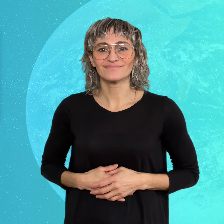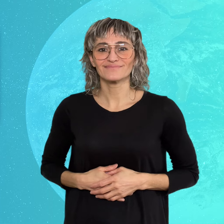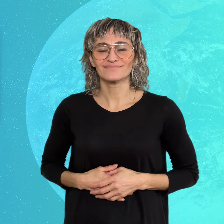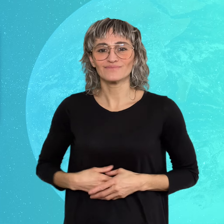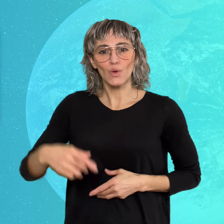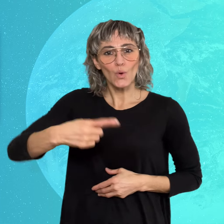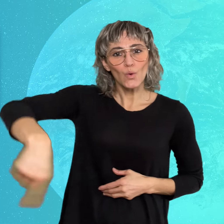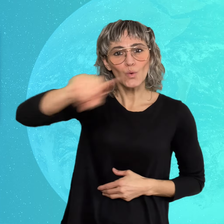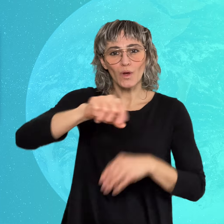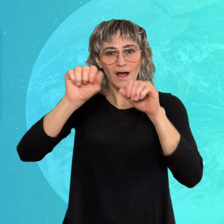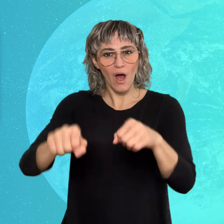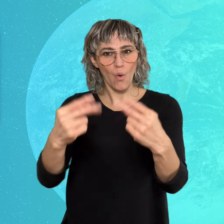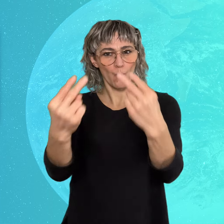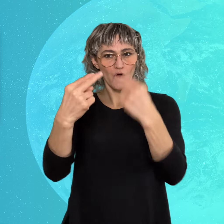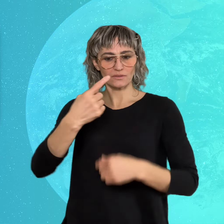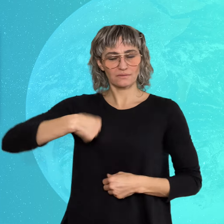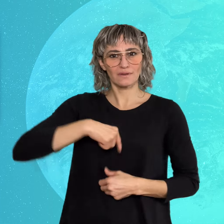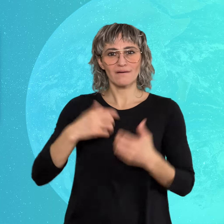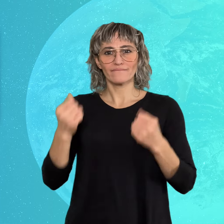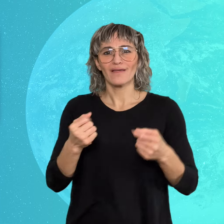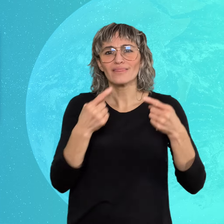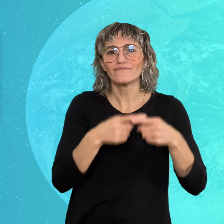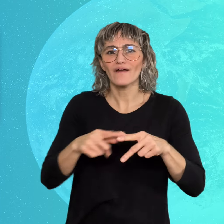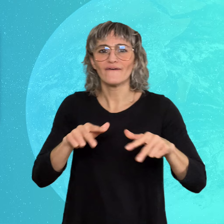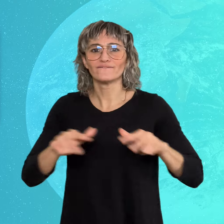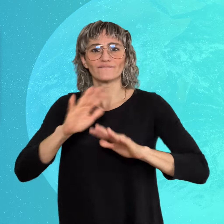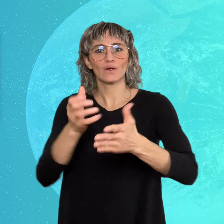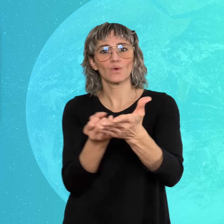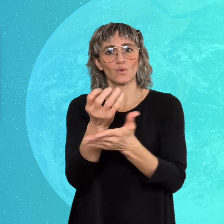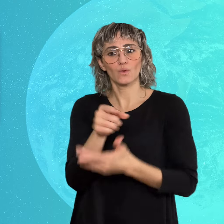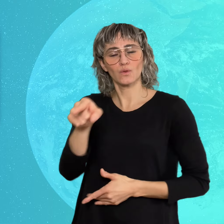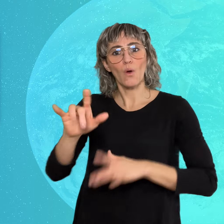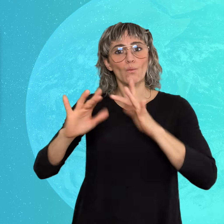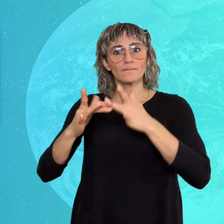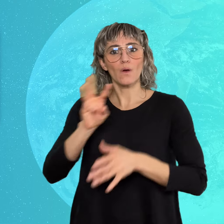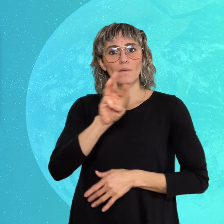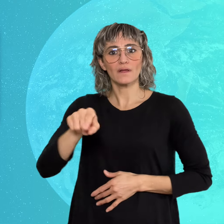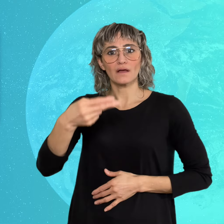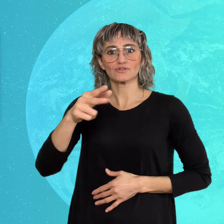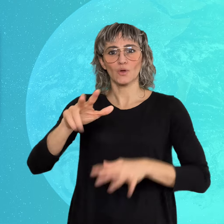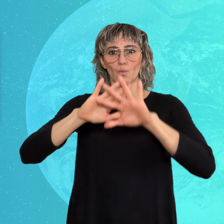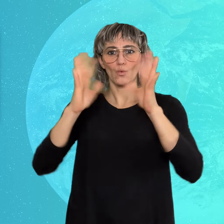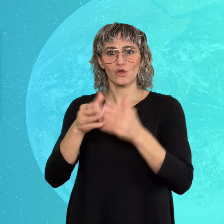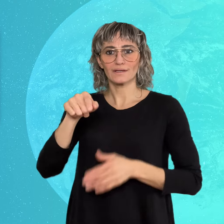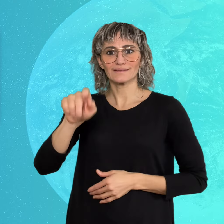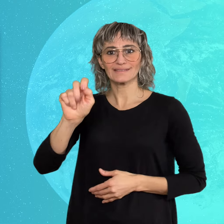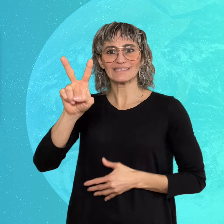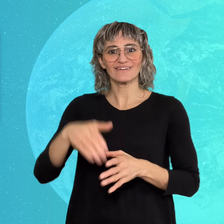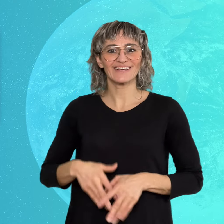You can watch all of our videos at www.h3world.tv.